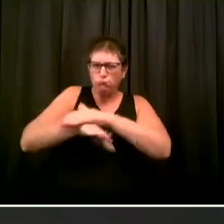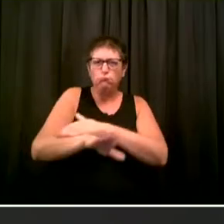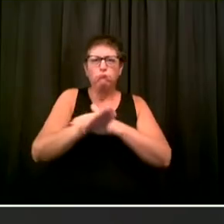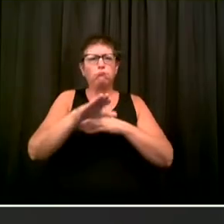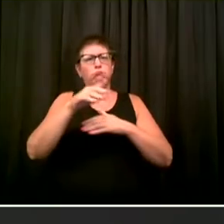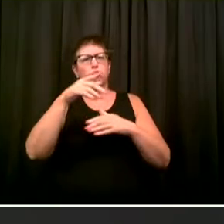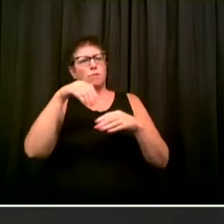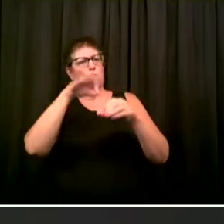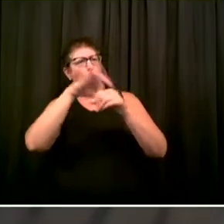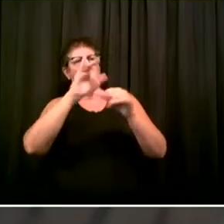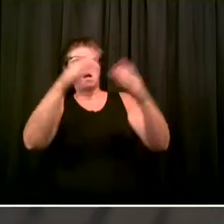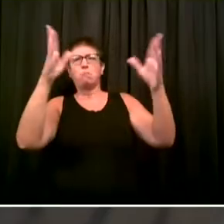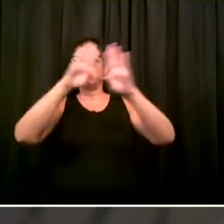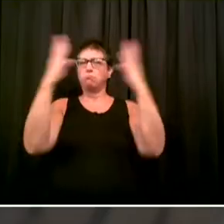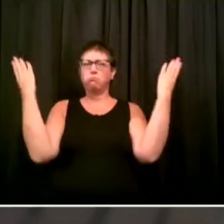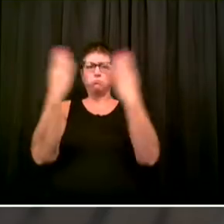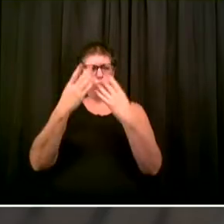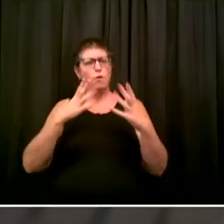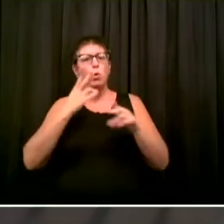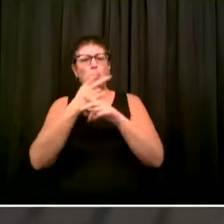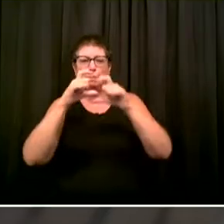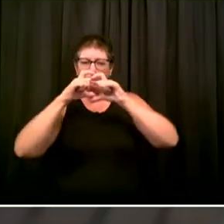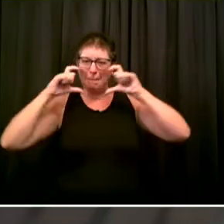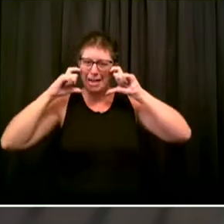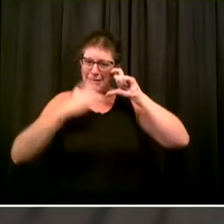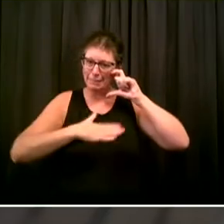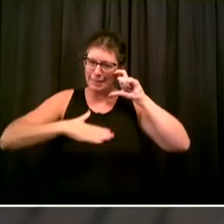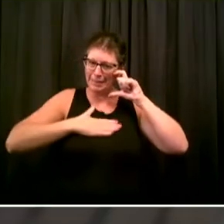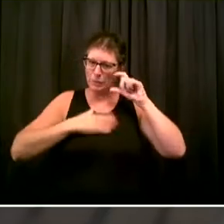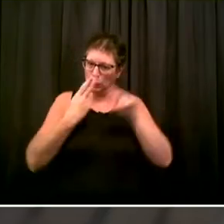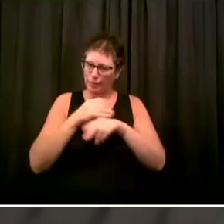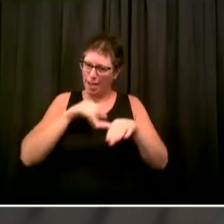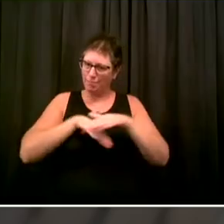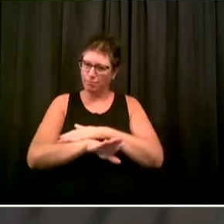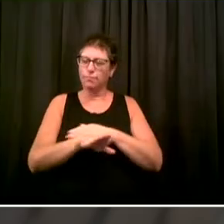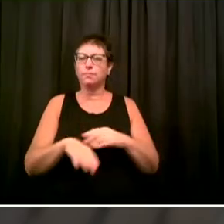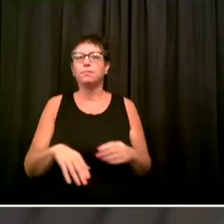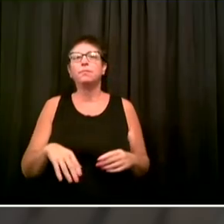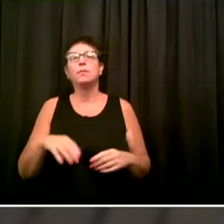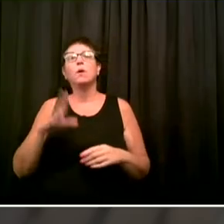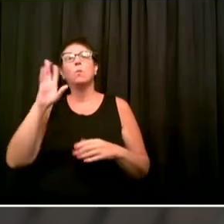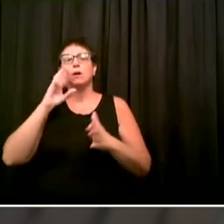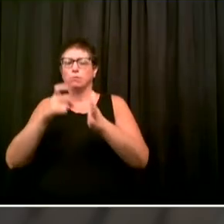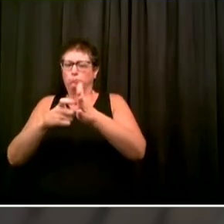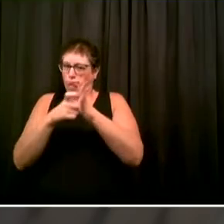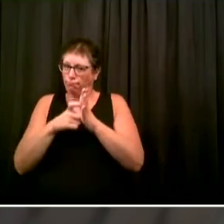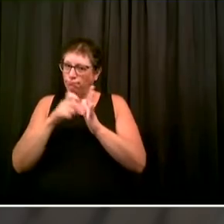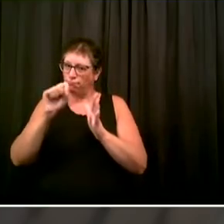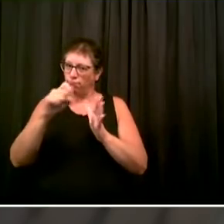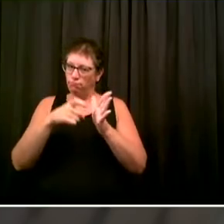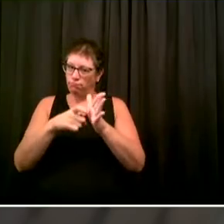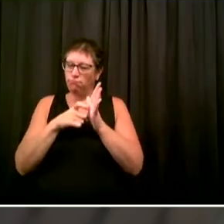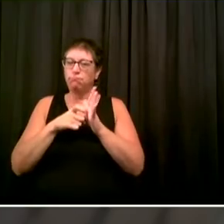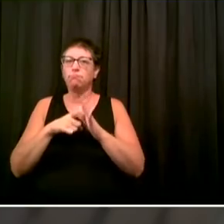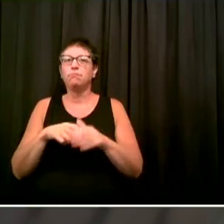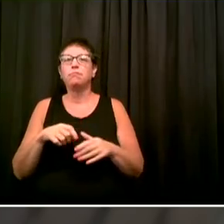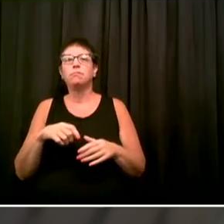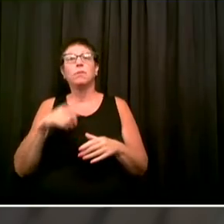NOVEMBER 1ST. THE BOTTOM LINE, IF YOU GO SOMEPLACE IN PERSON, OF COURSE, MASKS WILL BE REQUIRED, SOCIAL